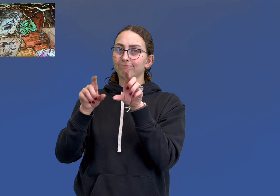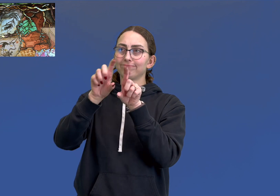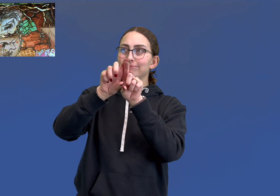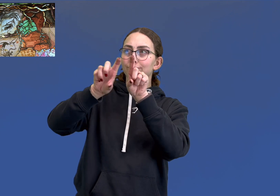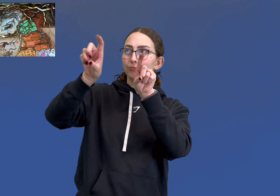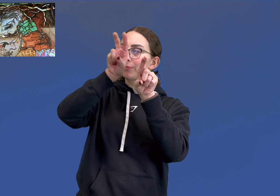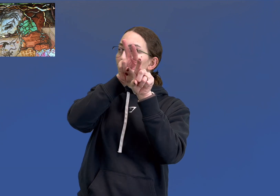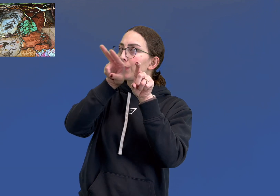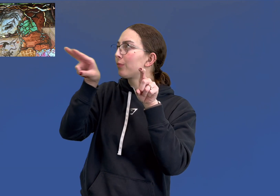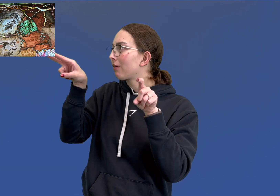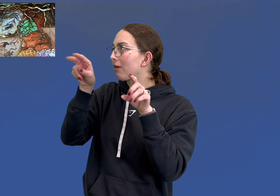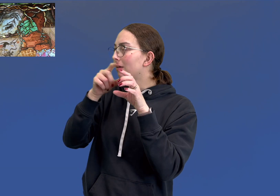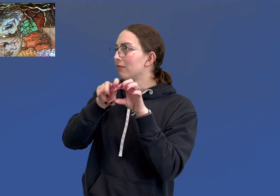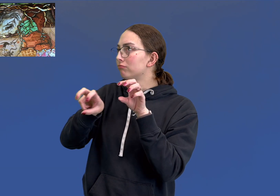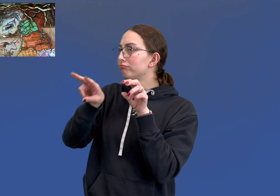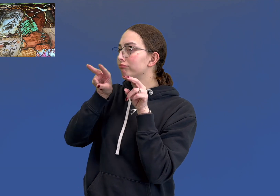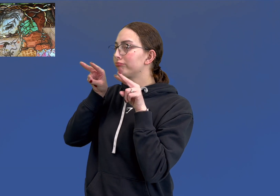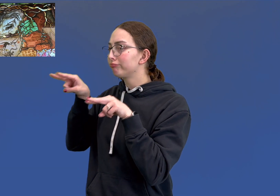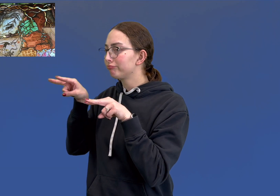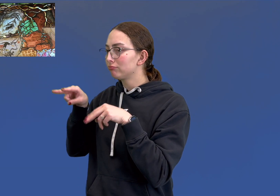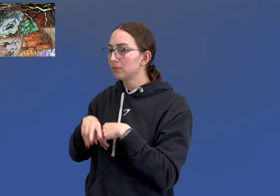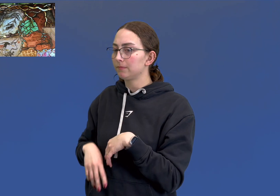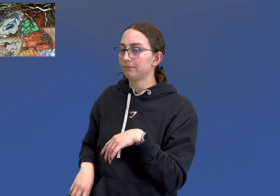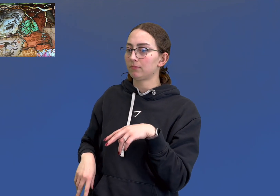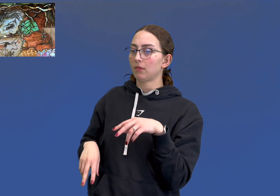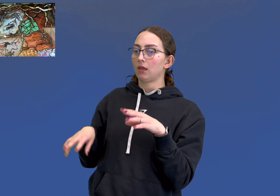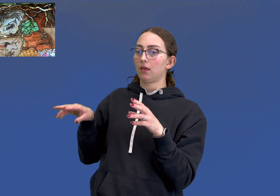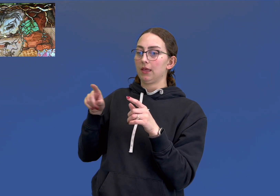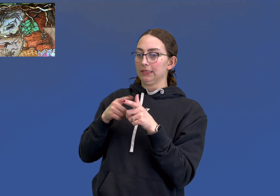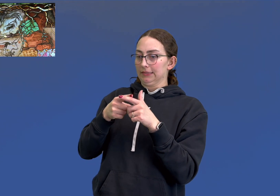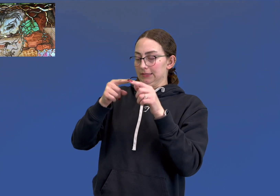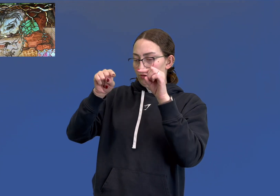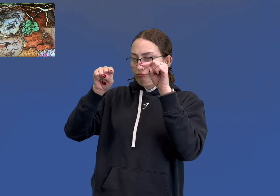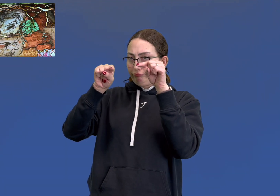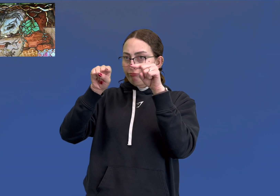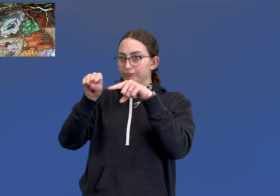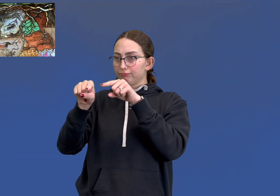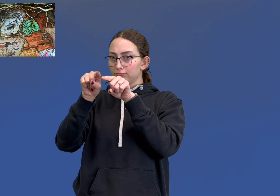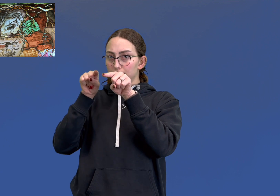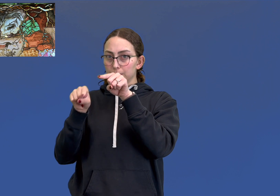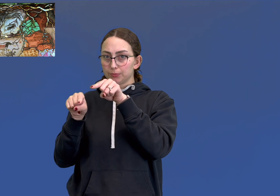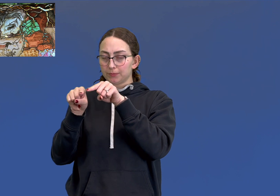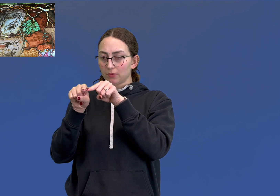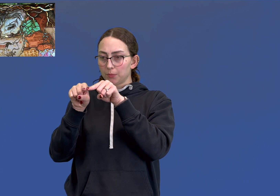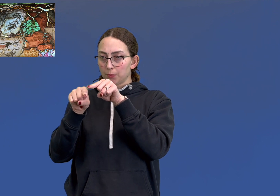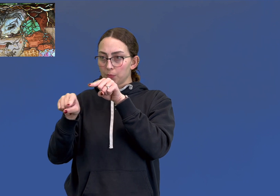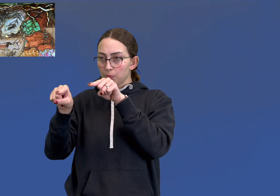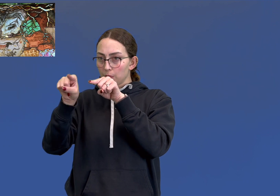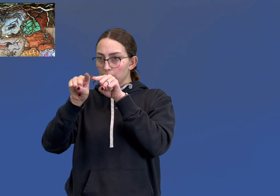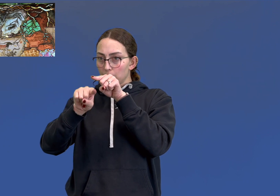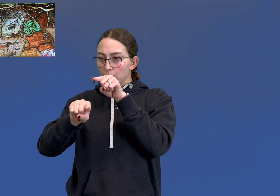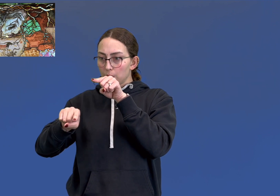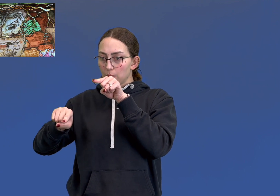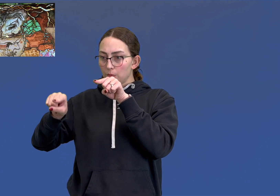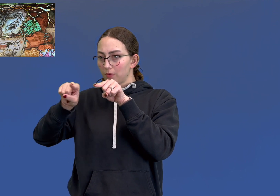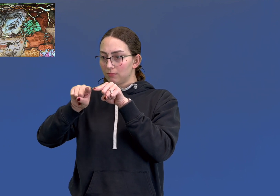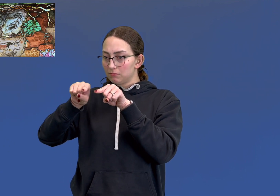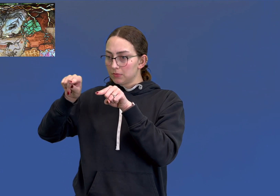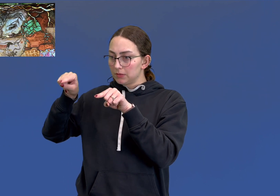there are two goats that are facing the left and another goat with a spiral shape that